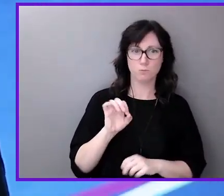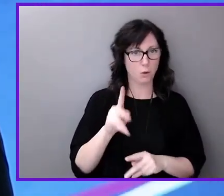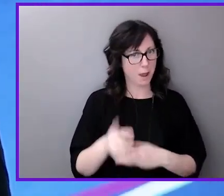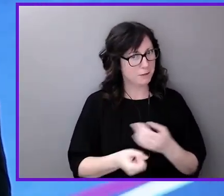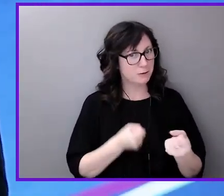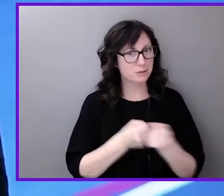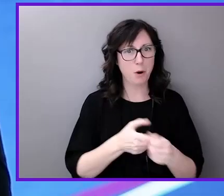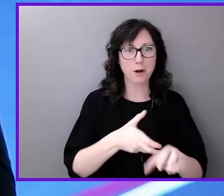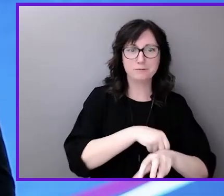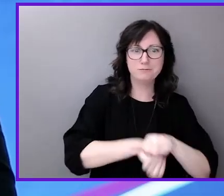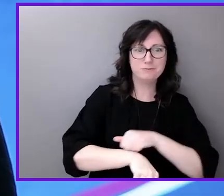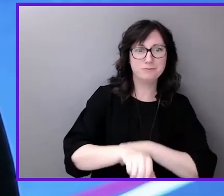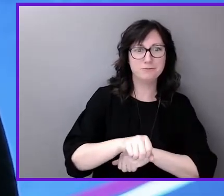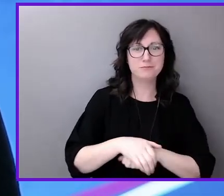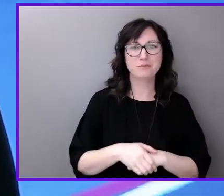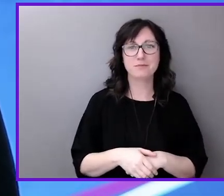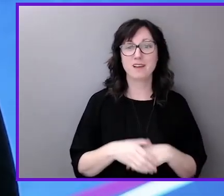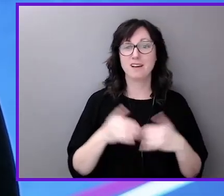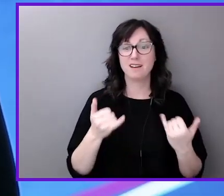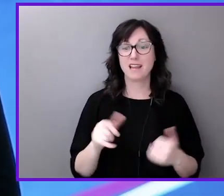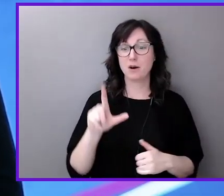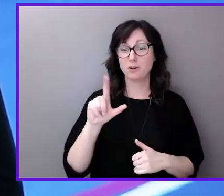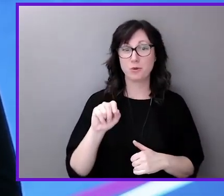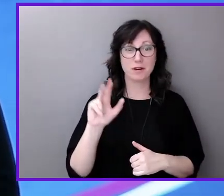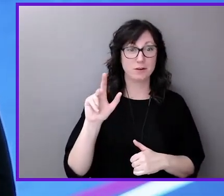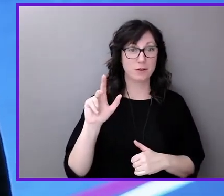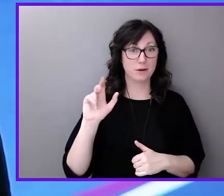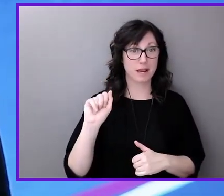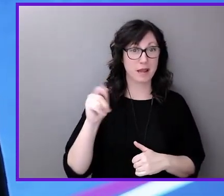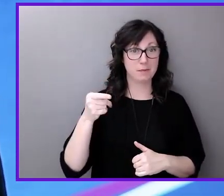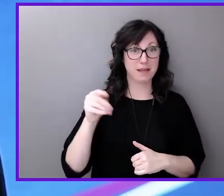So, it’s time to bring our 2023 Annual Public Meeting to an end.